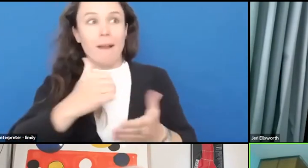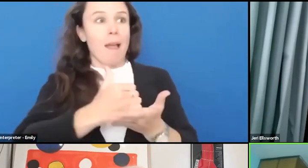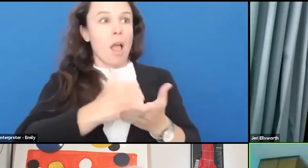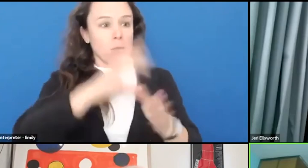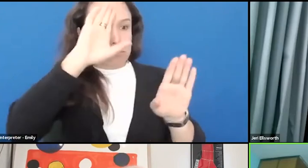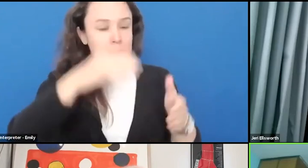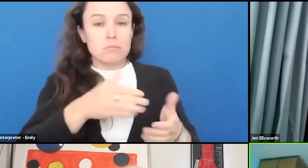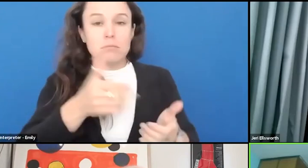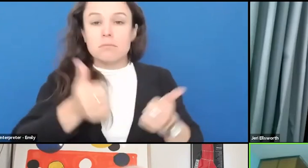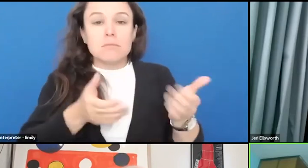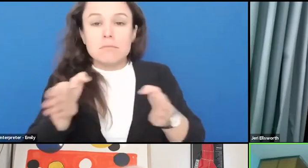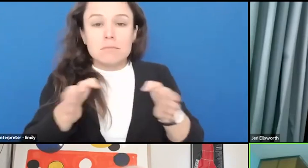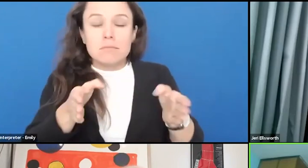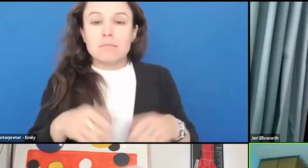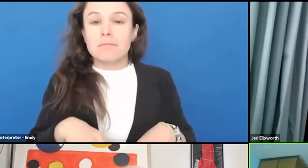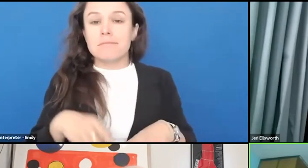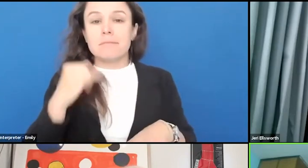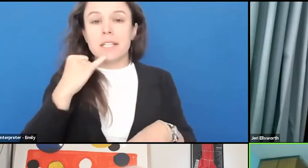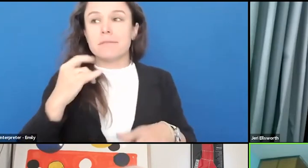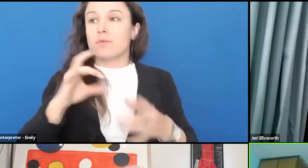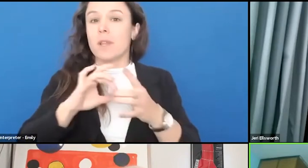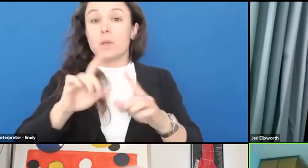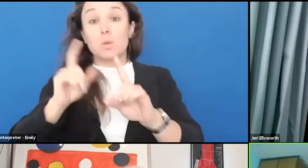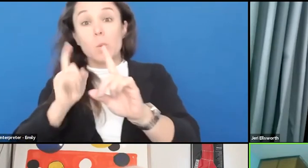whether to a relative to some goal or direction that we're trying to --